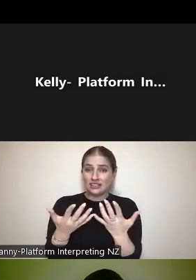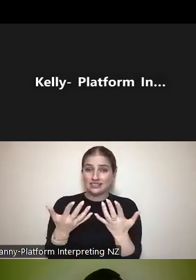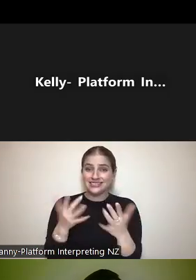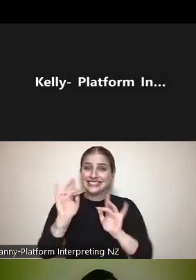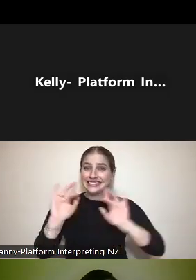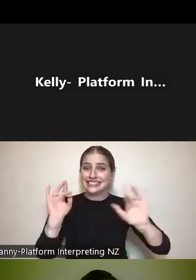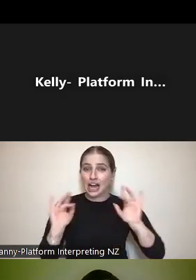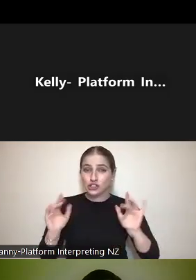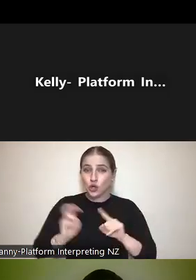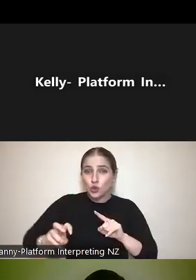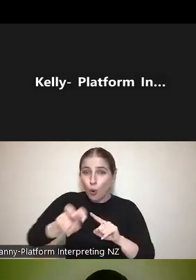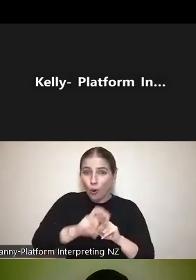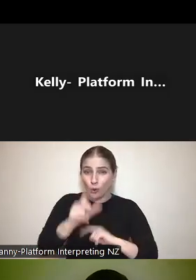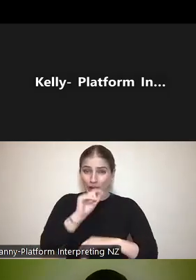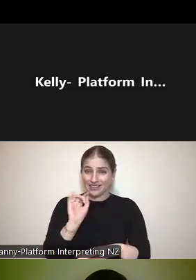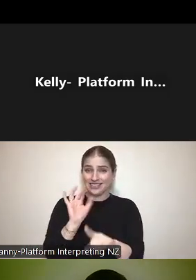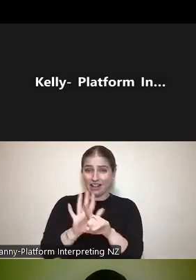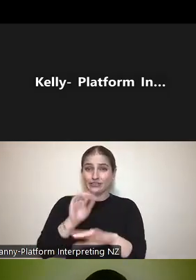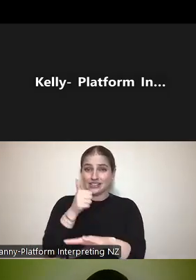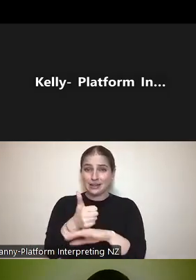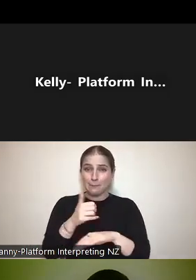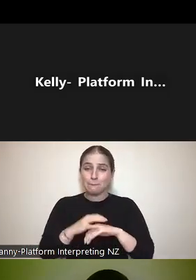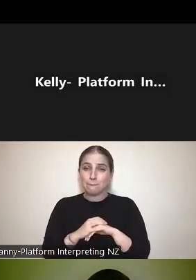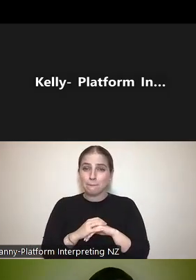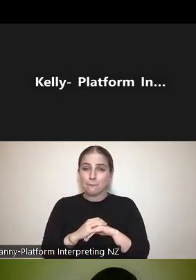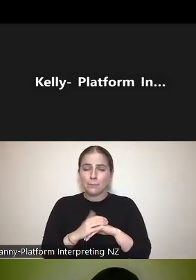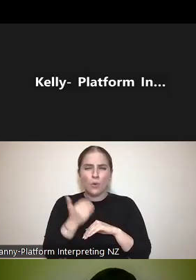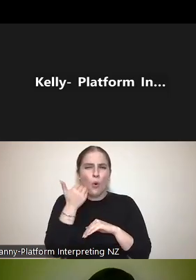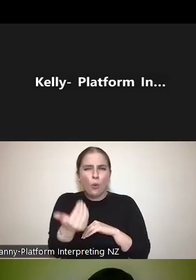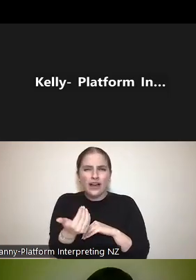It's always a good idea to get a little bit of support and information before you set one up,